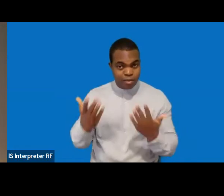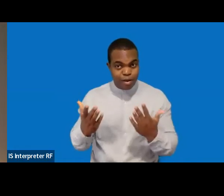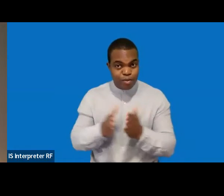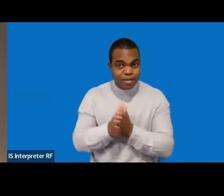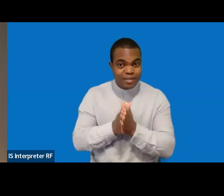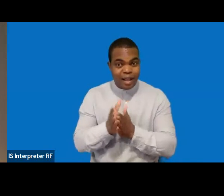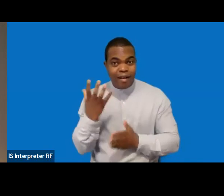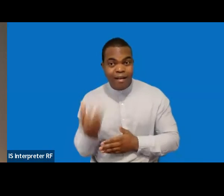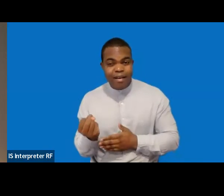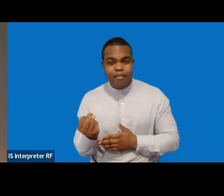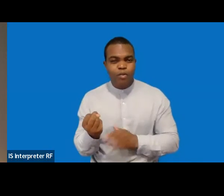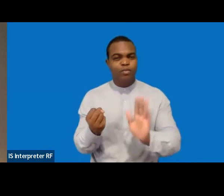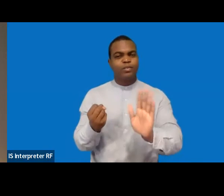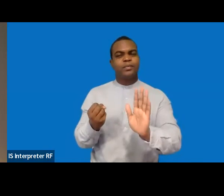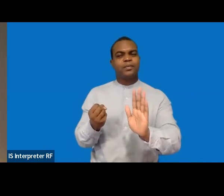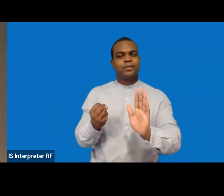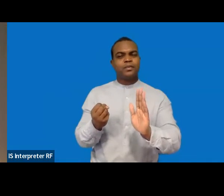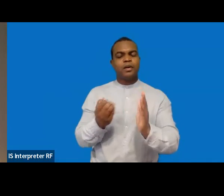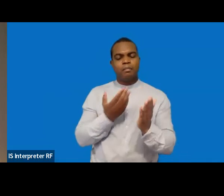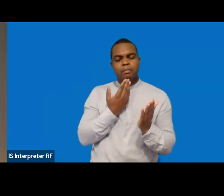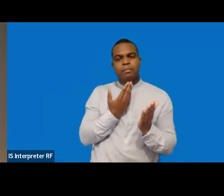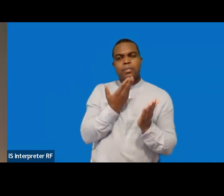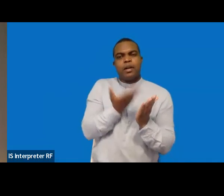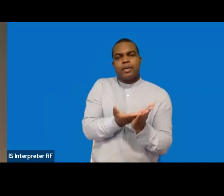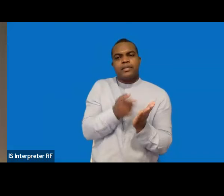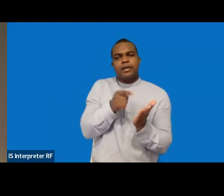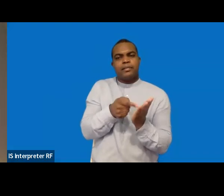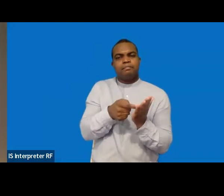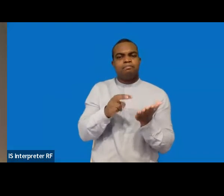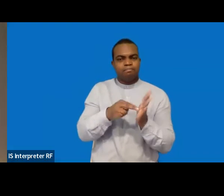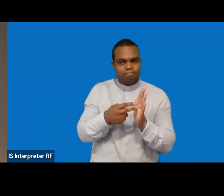that now needs to go into discussions before it is a reality.